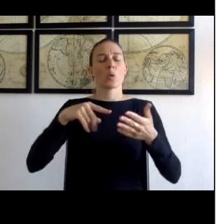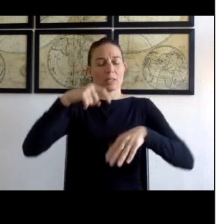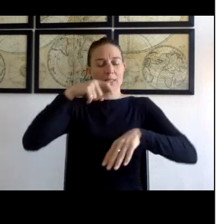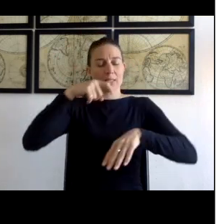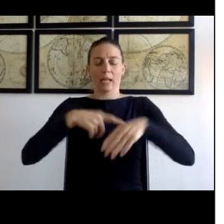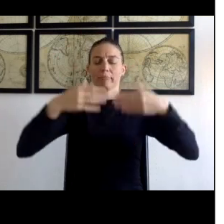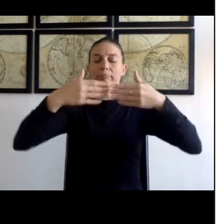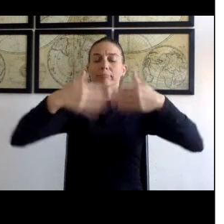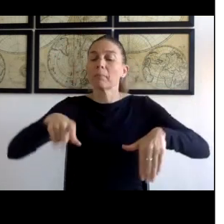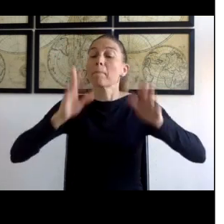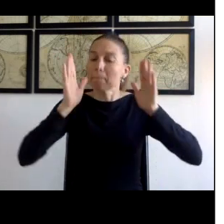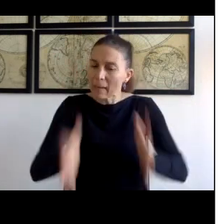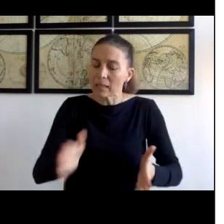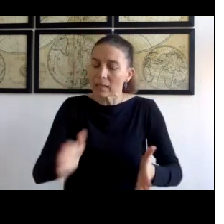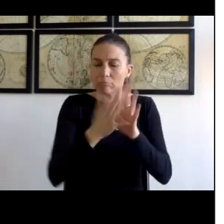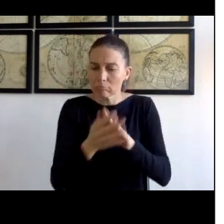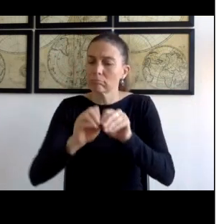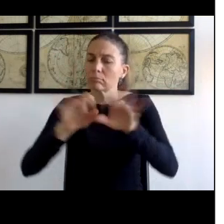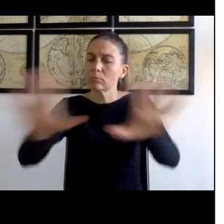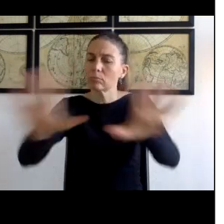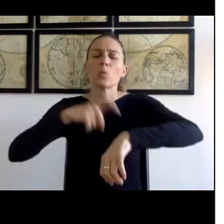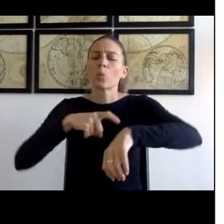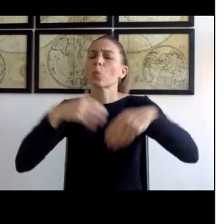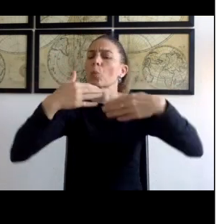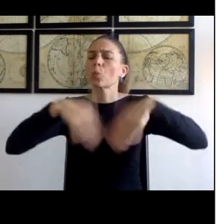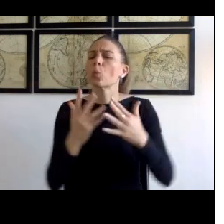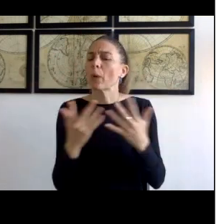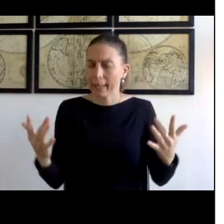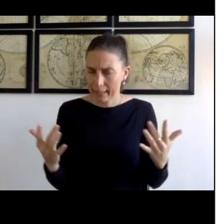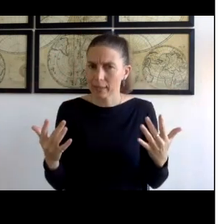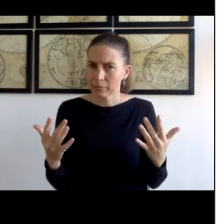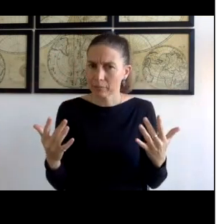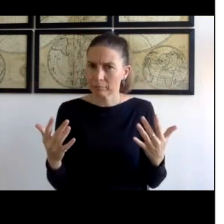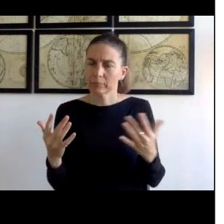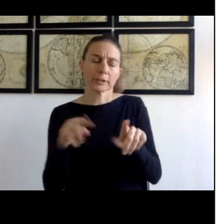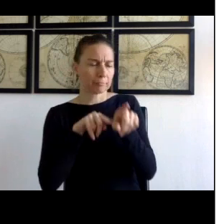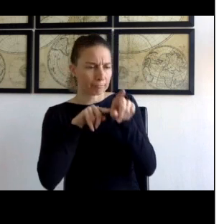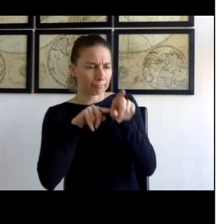to adapt the national legislation in line with the EU legislation.